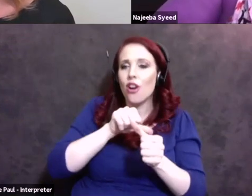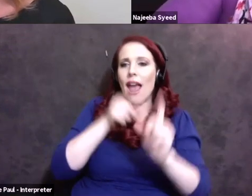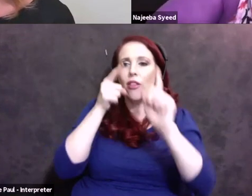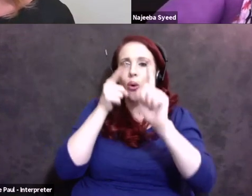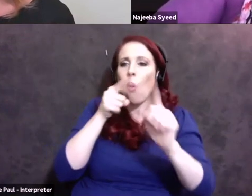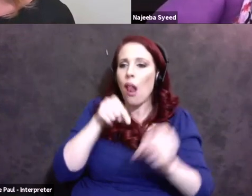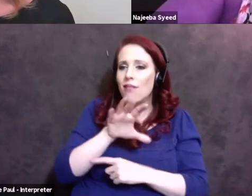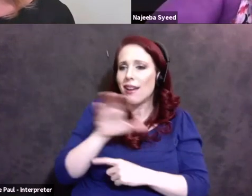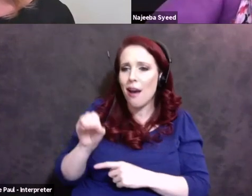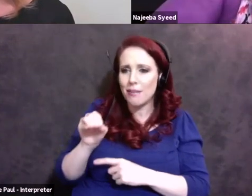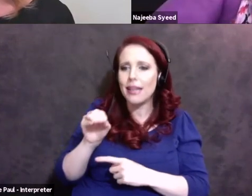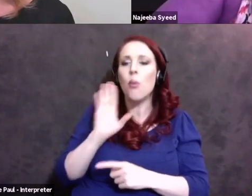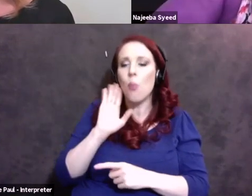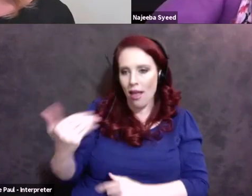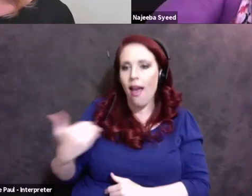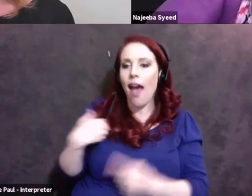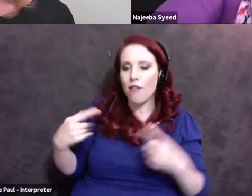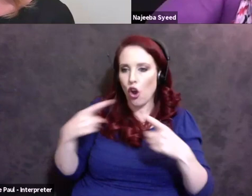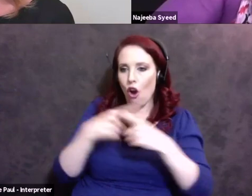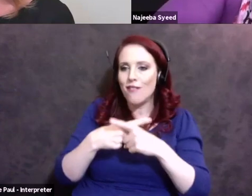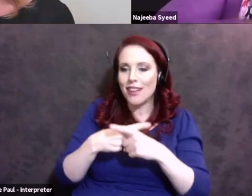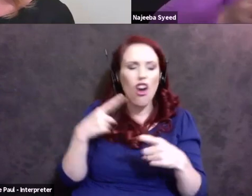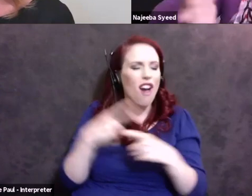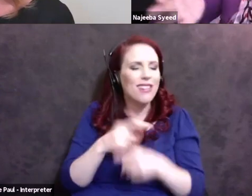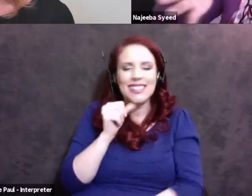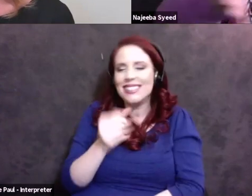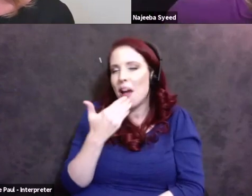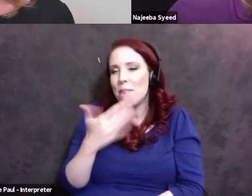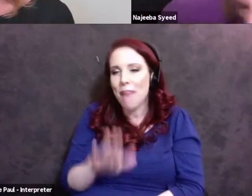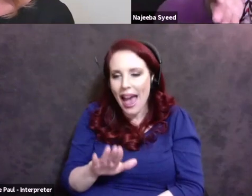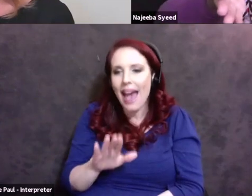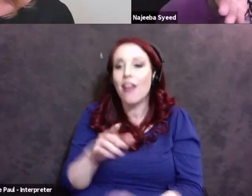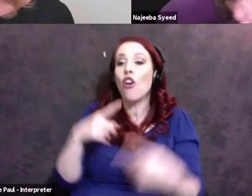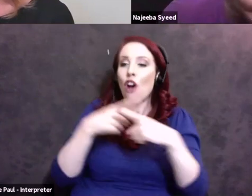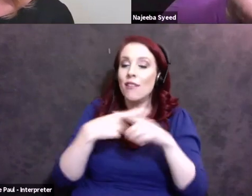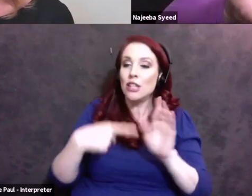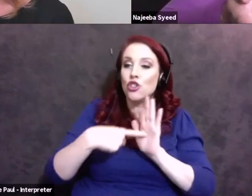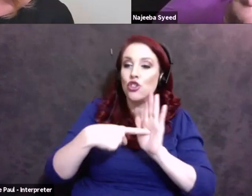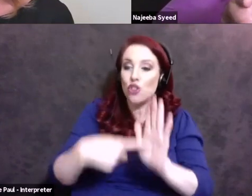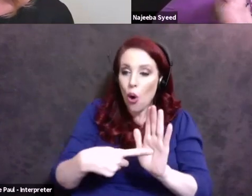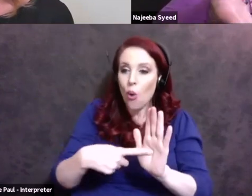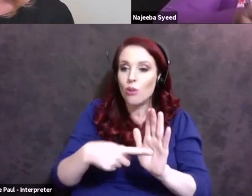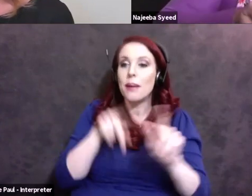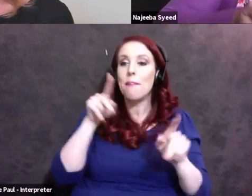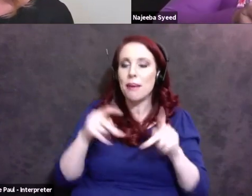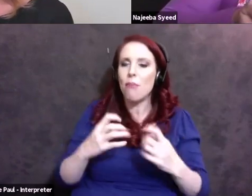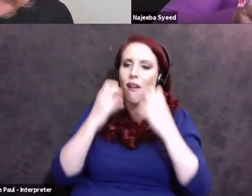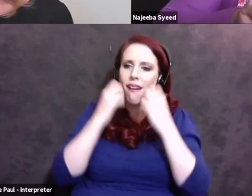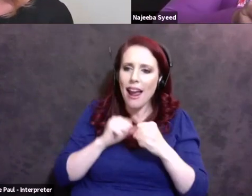It is an indication that people care about each other enough or care about their work enough to have a conflict with each other.